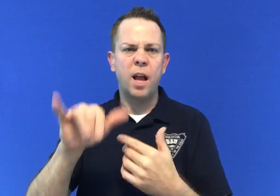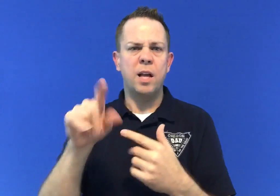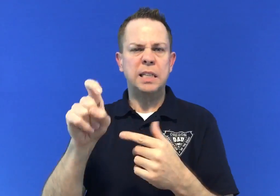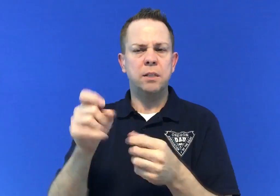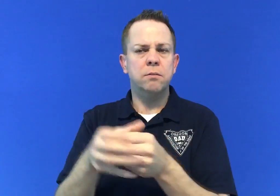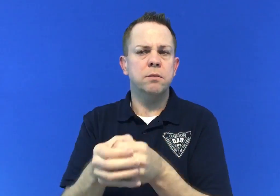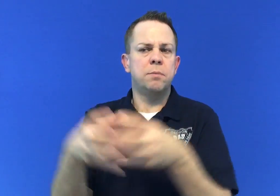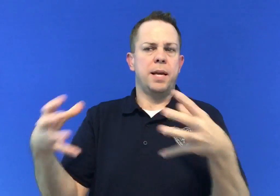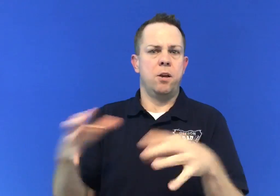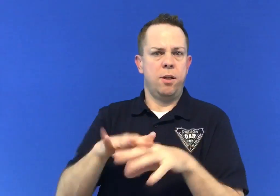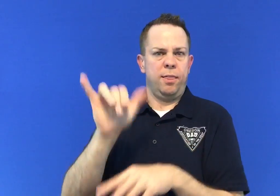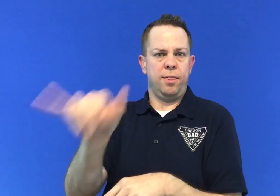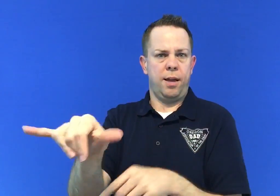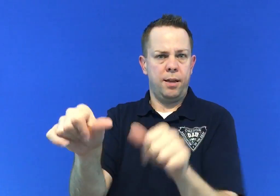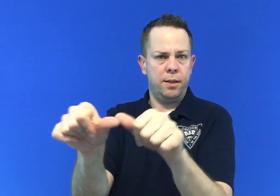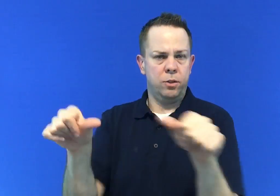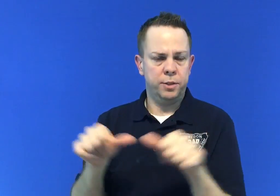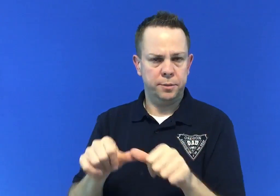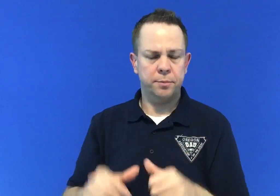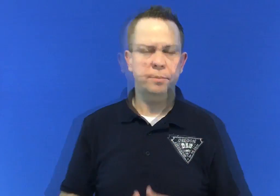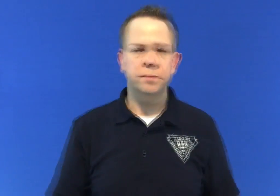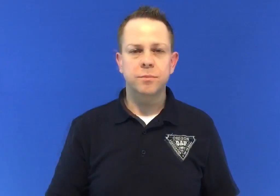There needs to be expansion in that area.